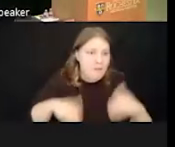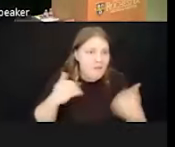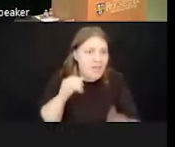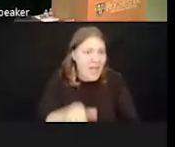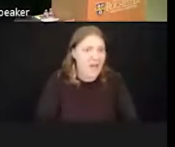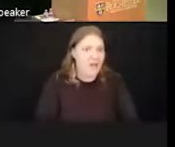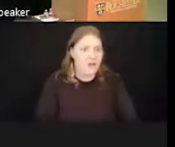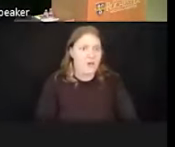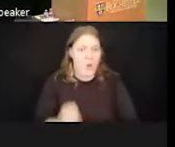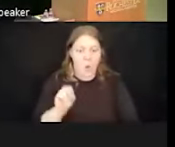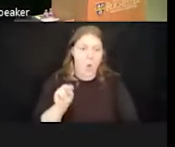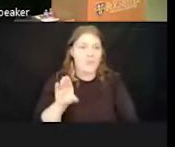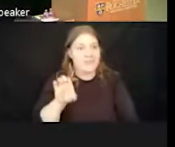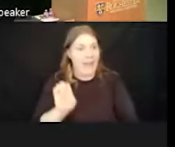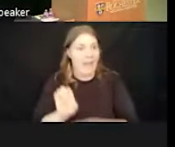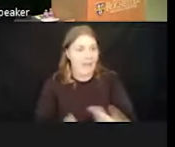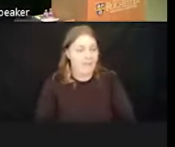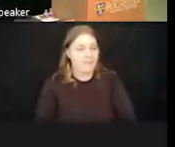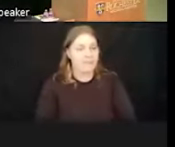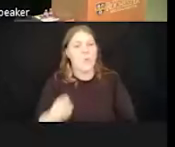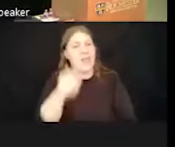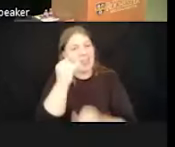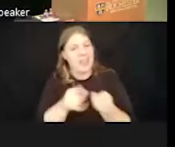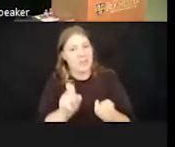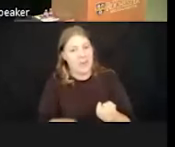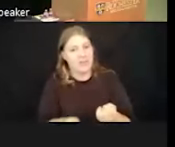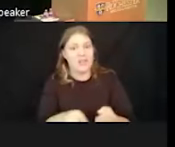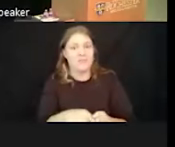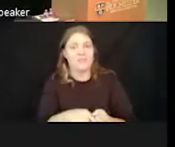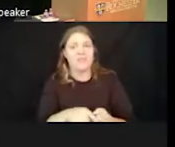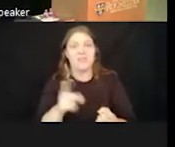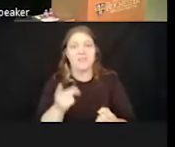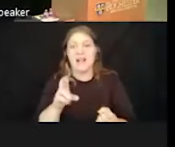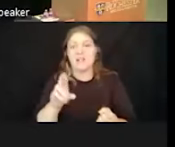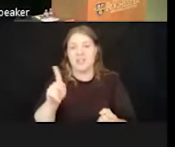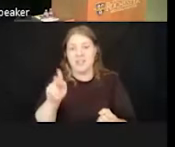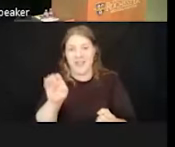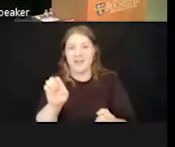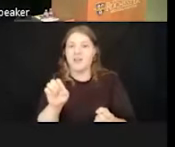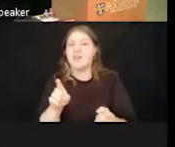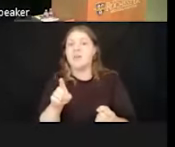Eric Kane peer Community Health connectors are being trained in Rochester funded by the city